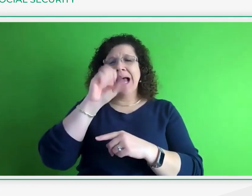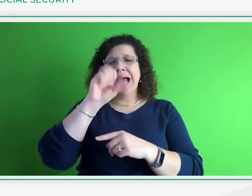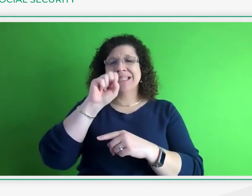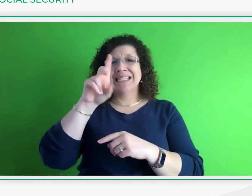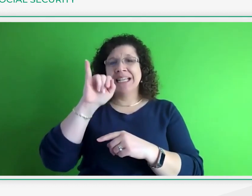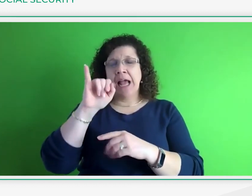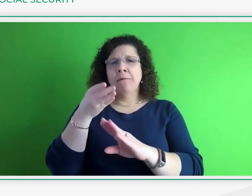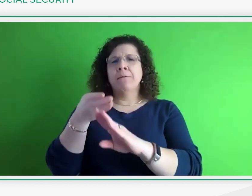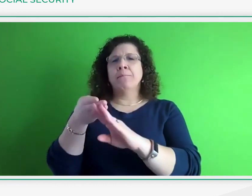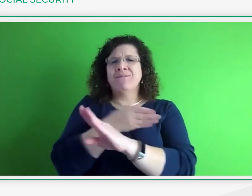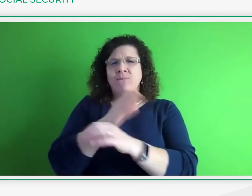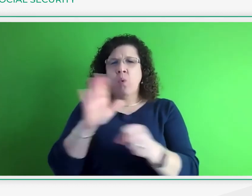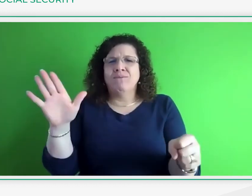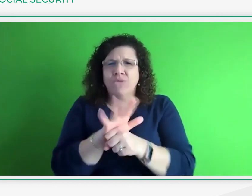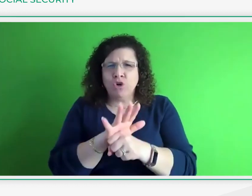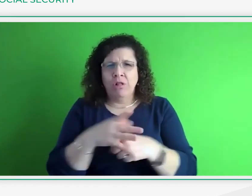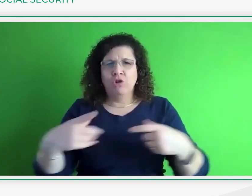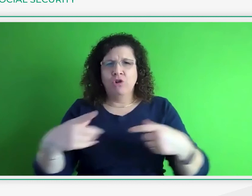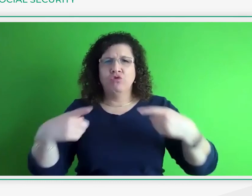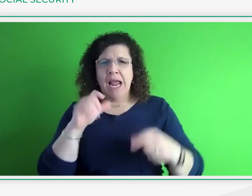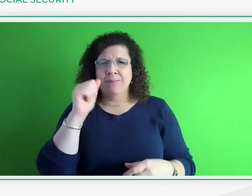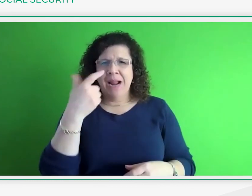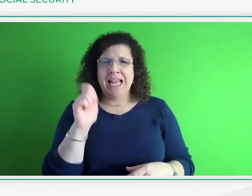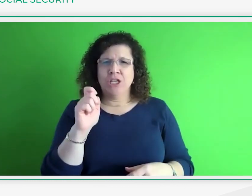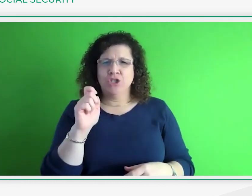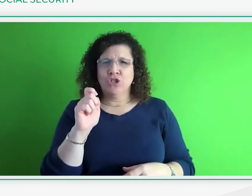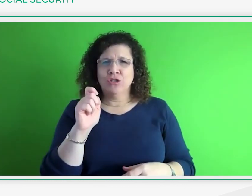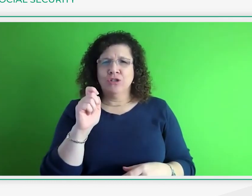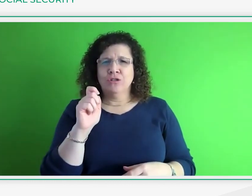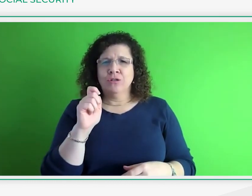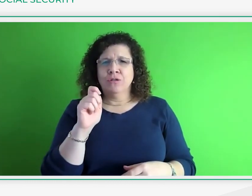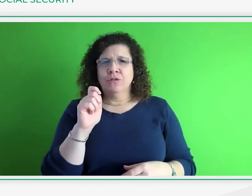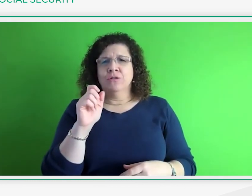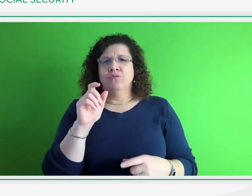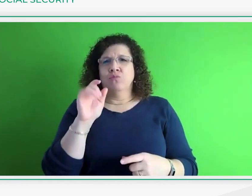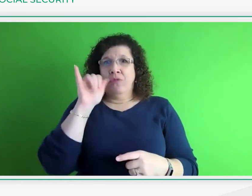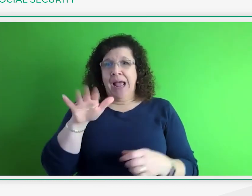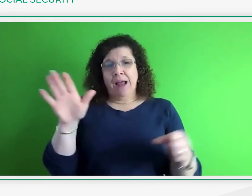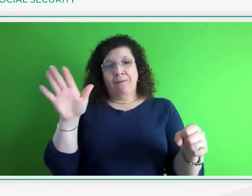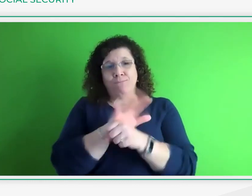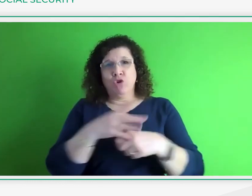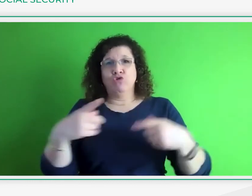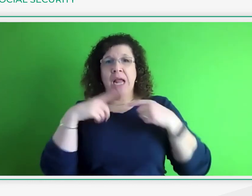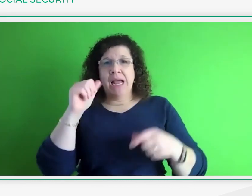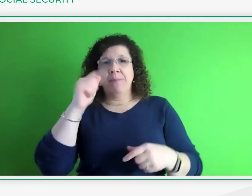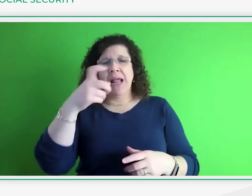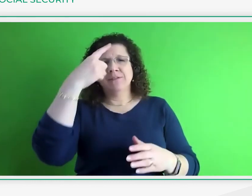You can claim SSDI before you fully retire or before your full retirement age – anytime up until 70.